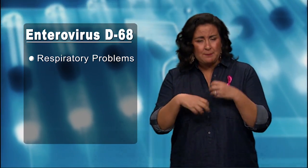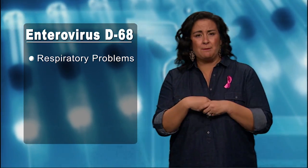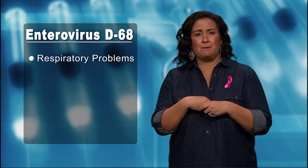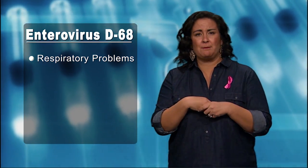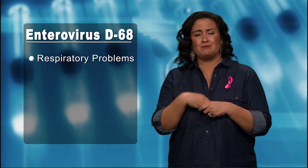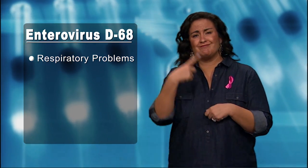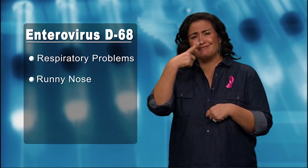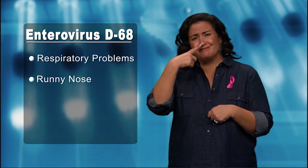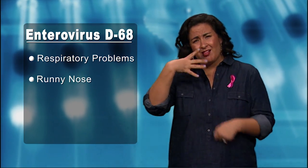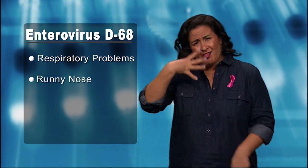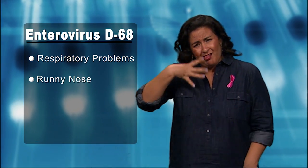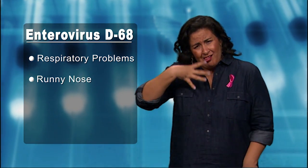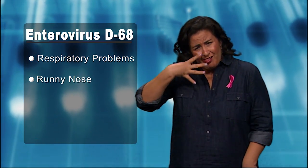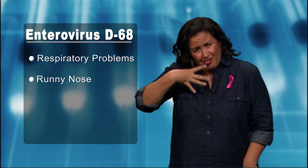You might suffer from a runny nose or sneezing,